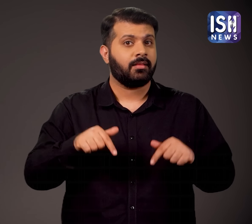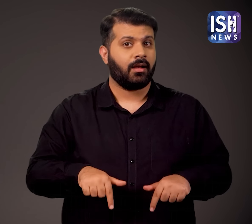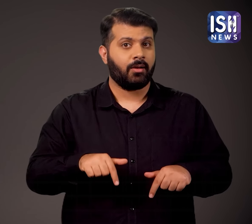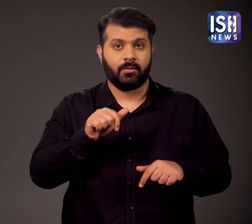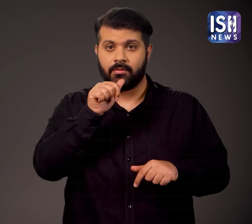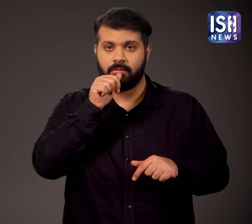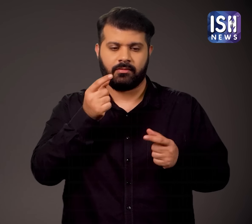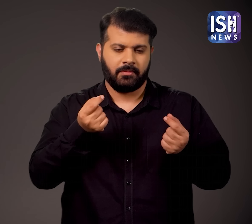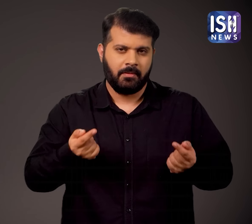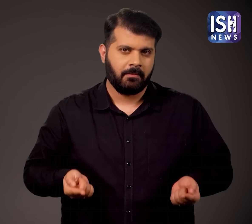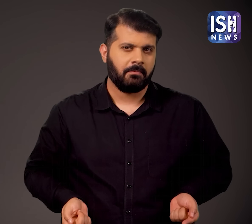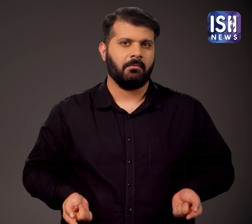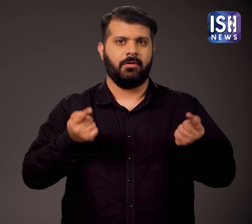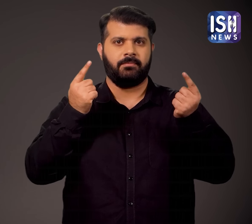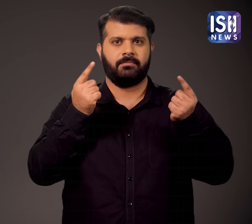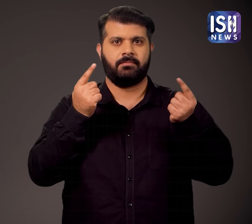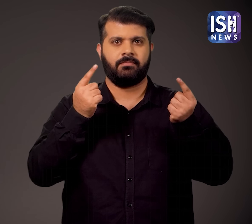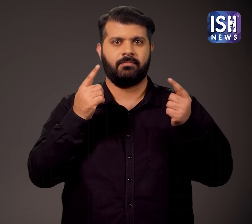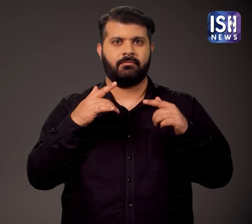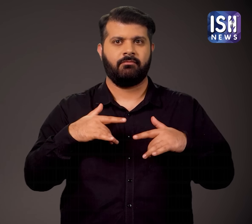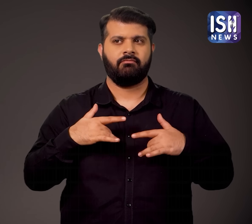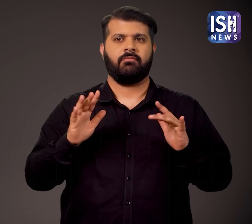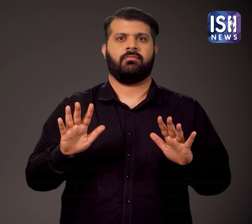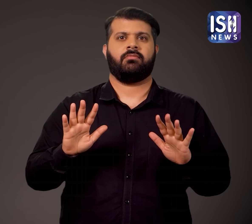But now, alcohol prices have increased.